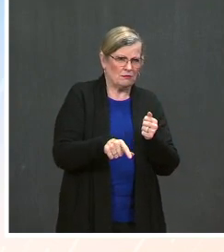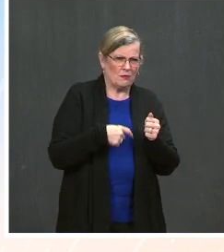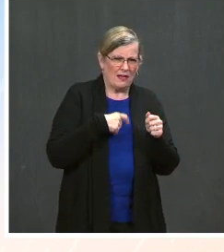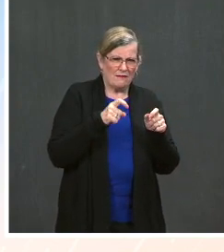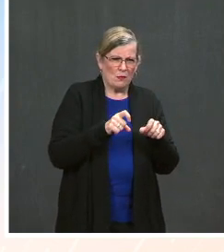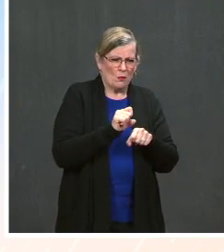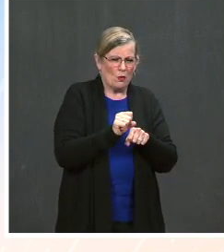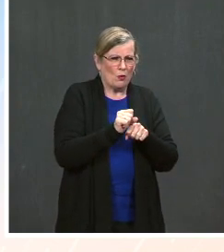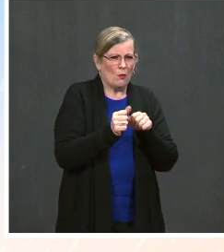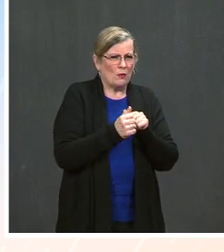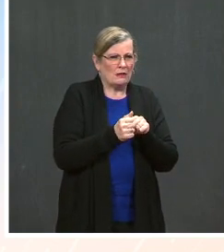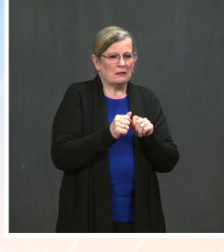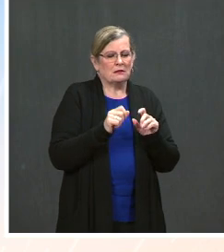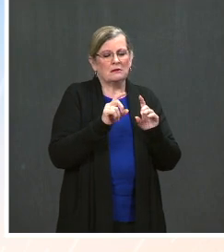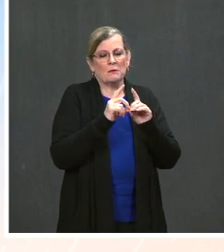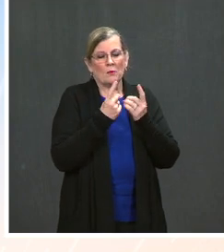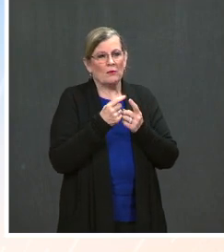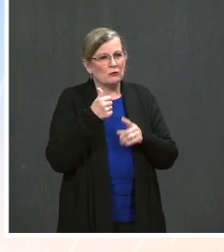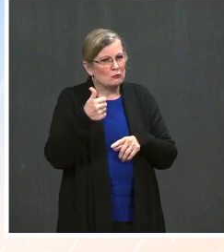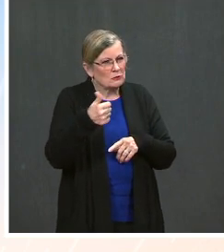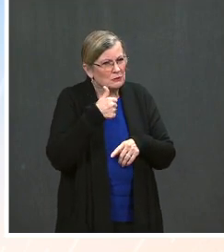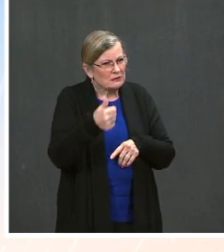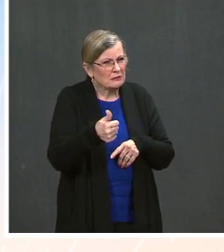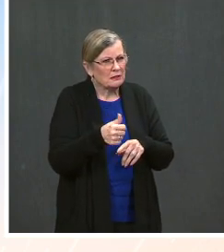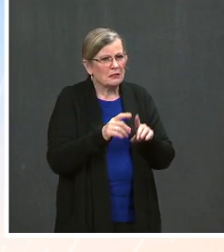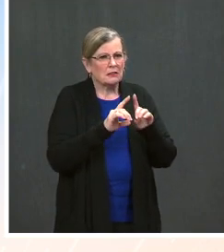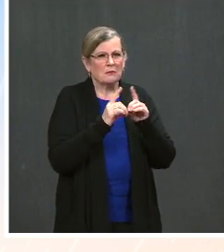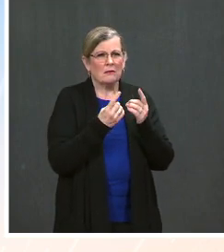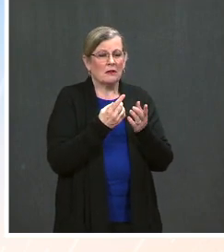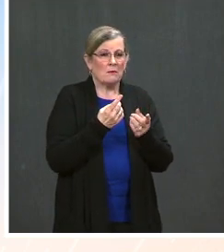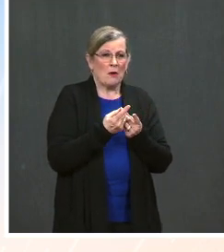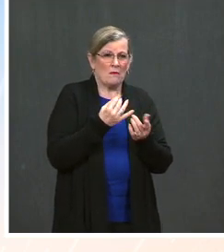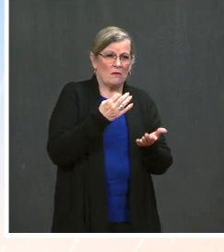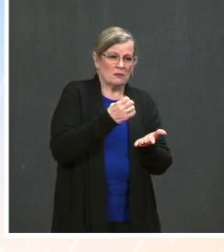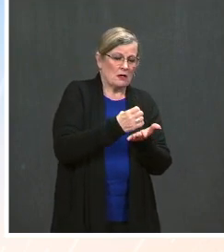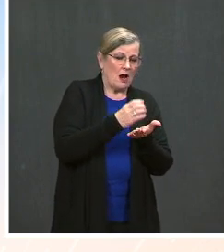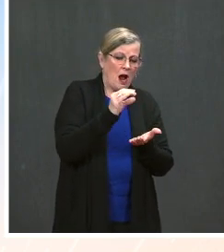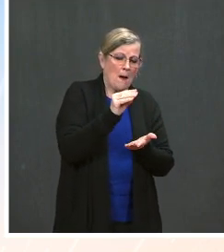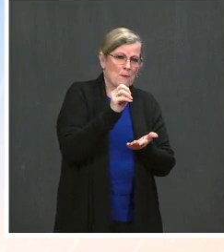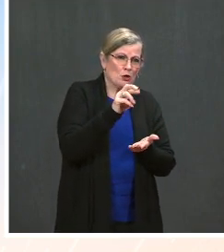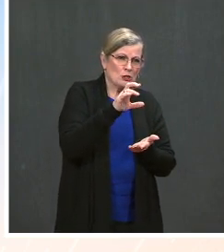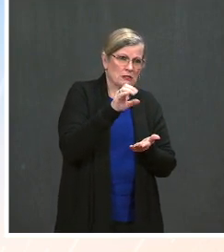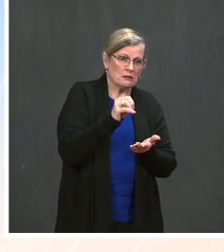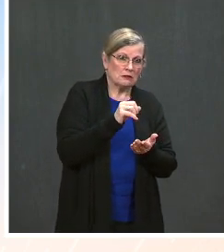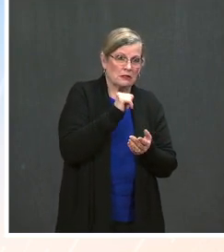because this issue of inequality is not just a labor issue; it's all across the board. Ms. Psaki: Darlene.